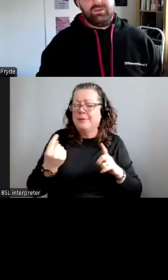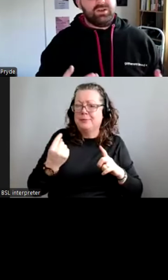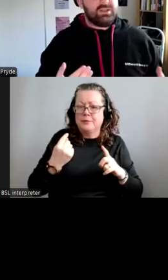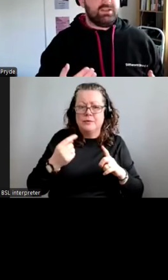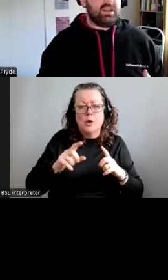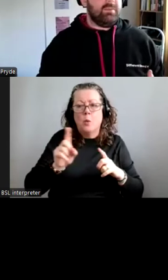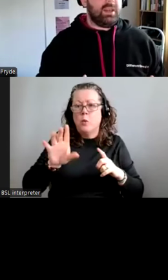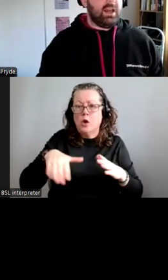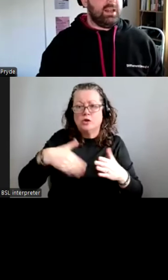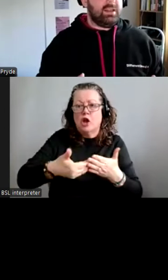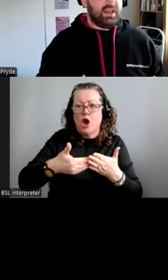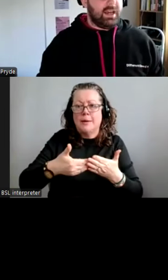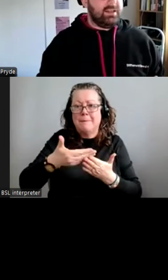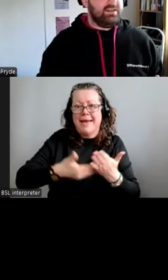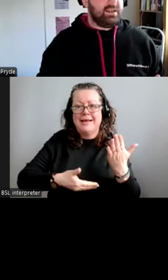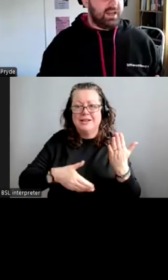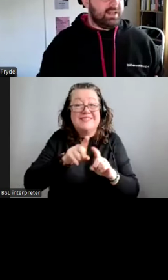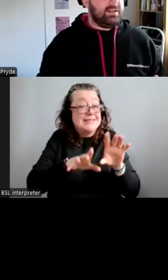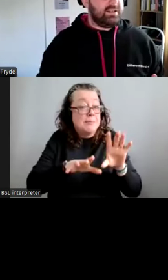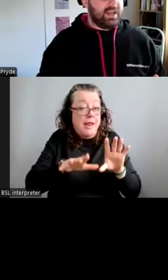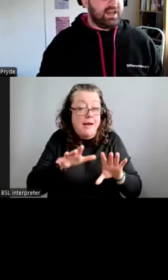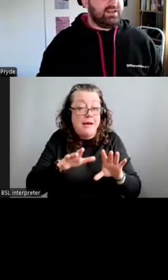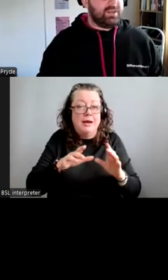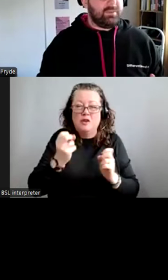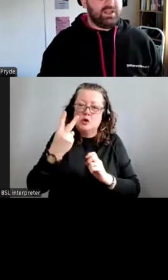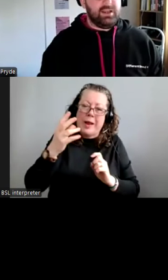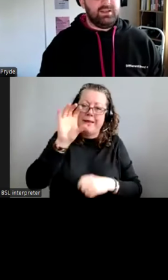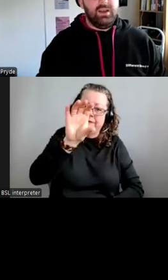very much the same can be applied.